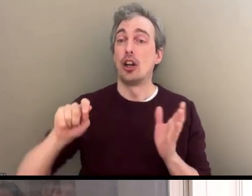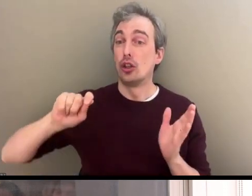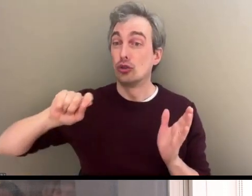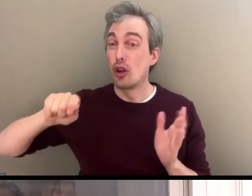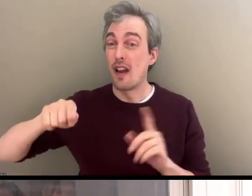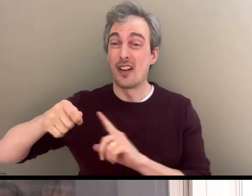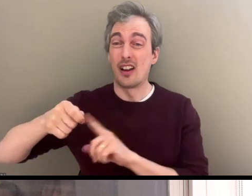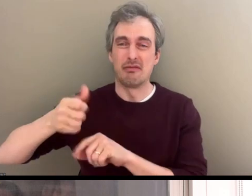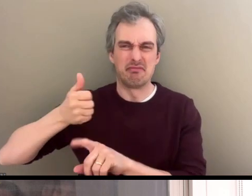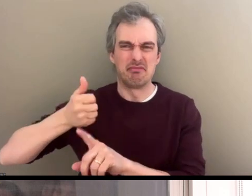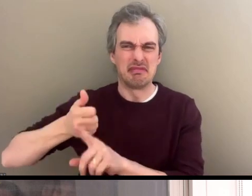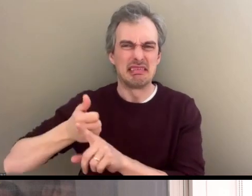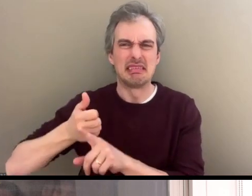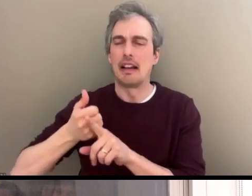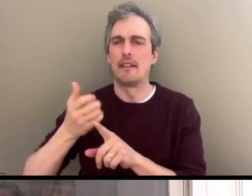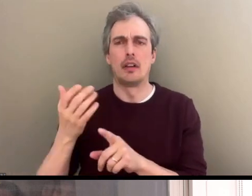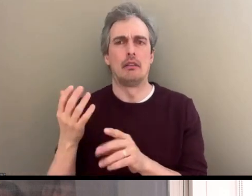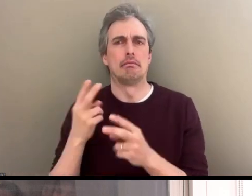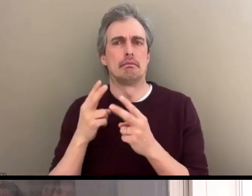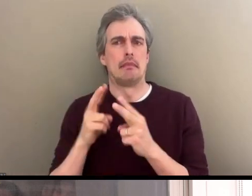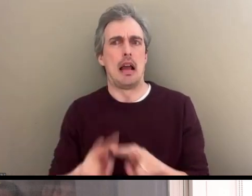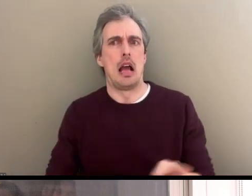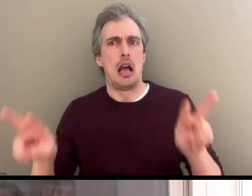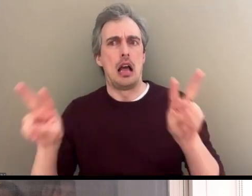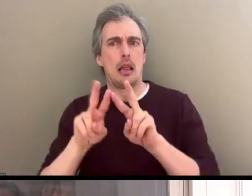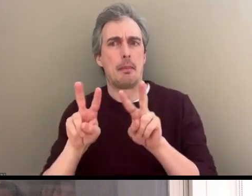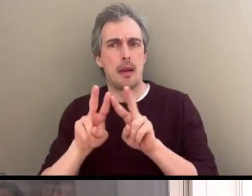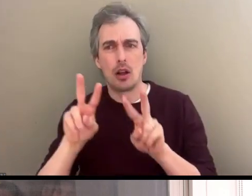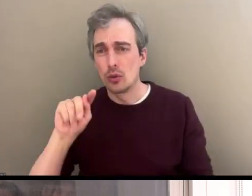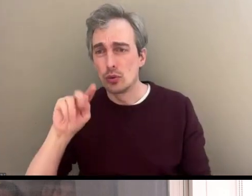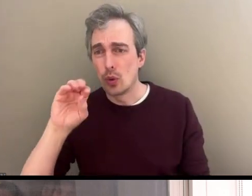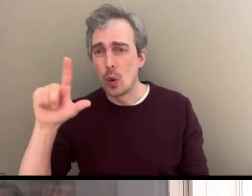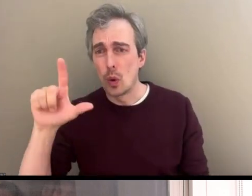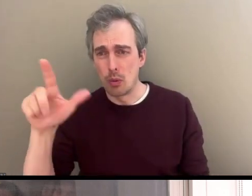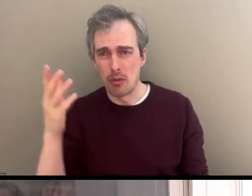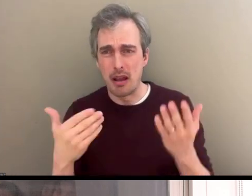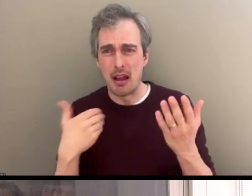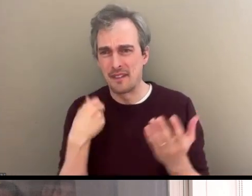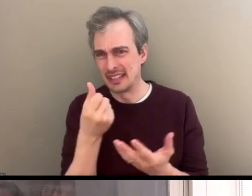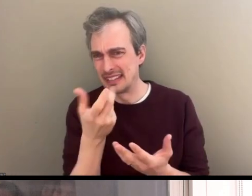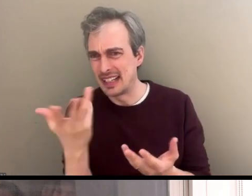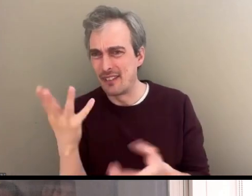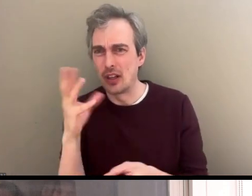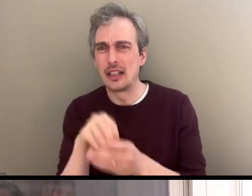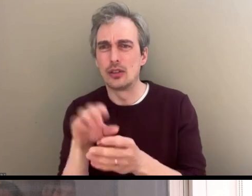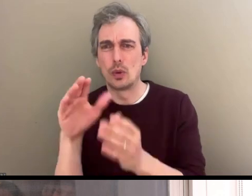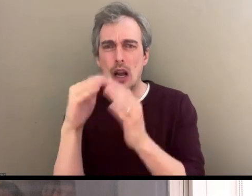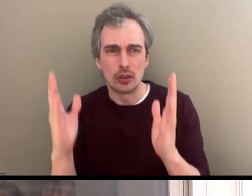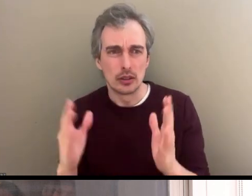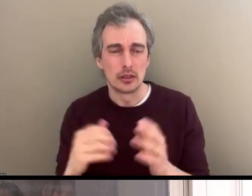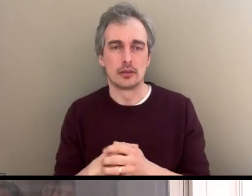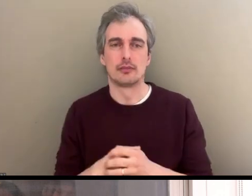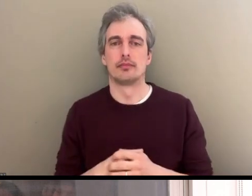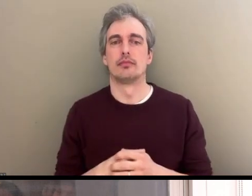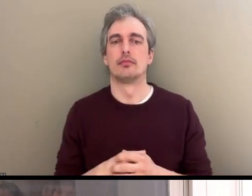several of them in your house. Use your screwdrivers. The next image, when to use a drill.